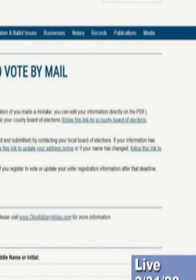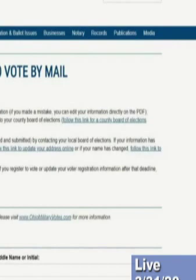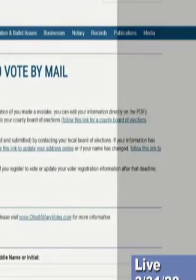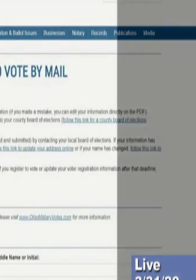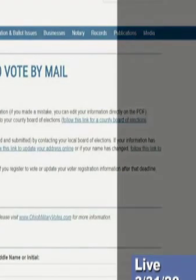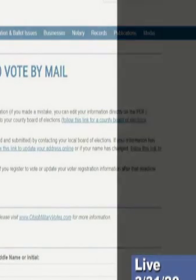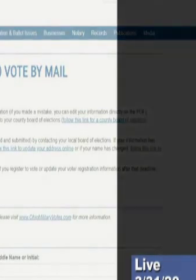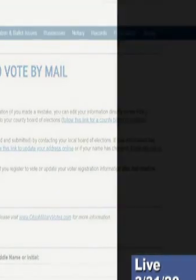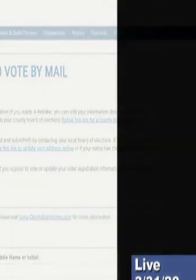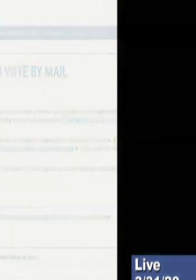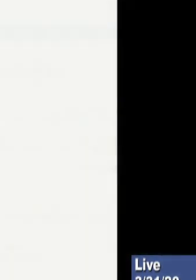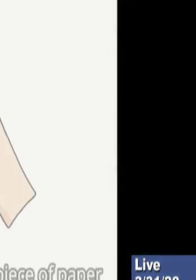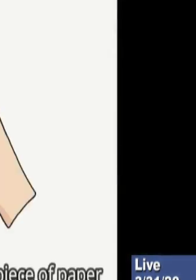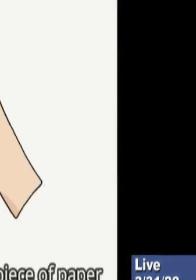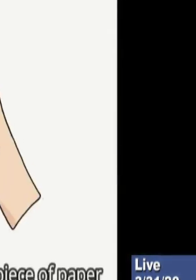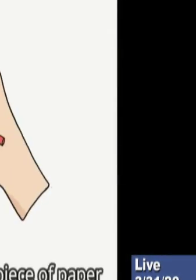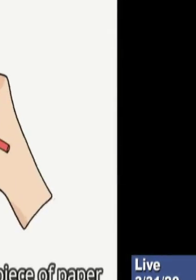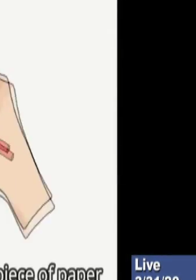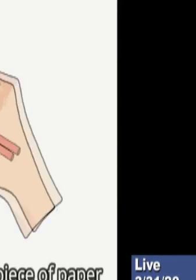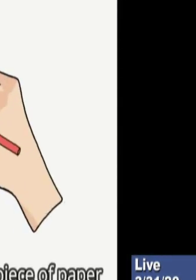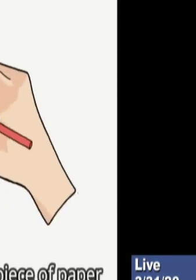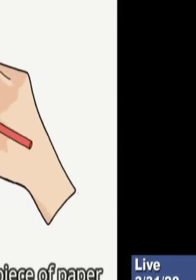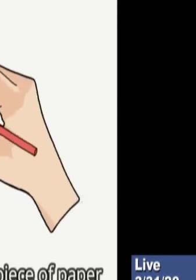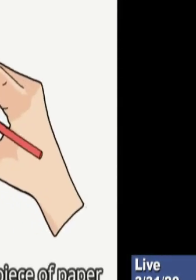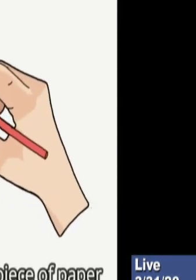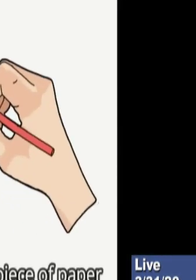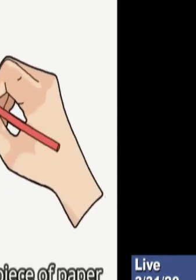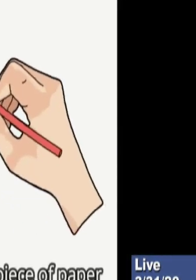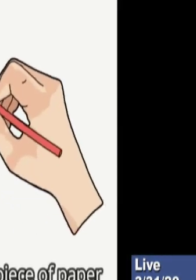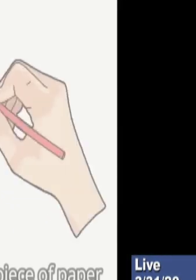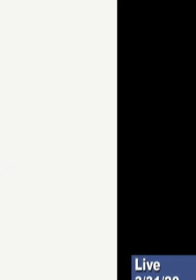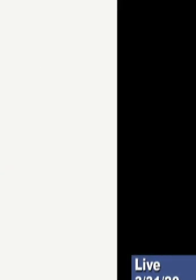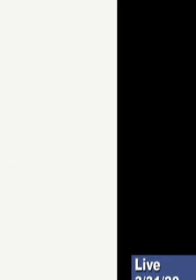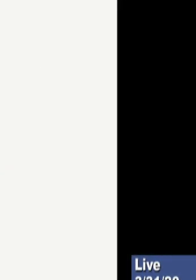and others may have similar forms that can be used or the voter may write the